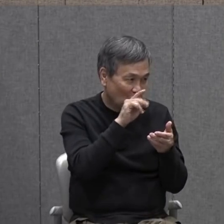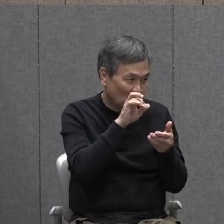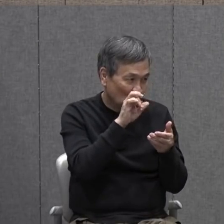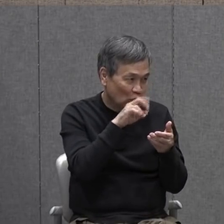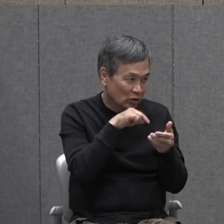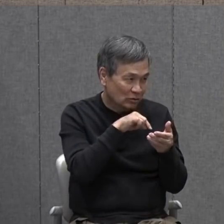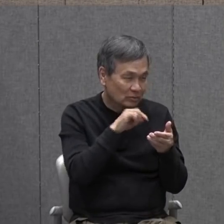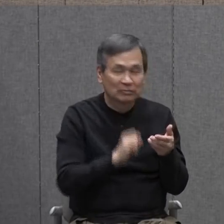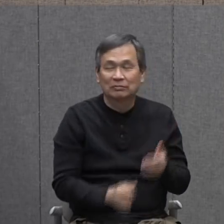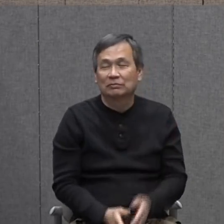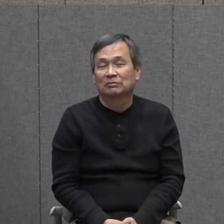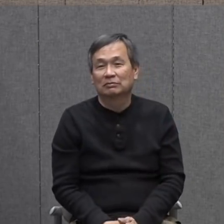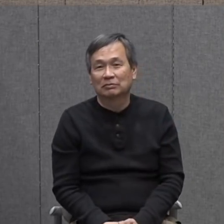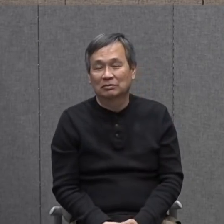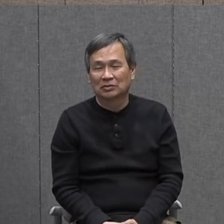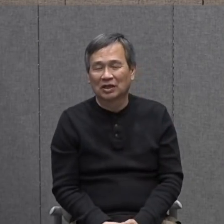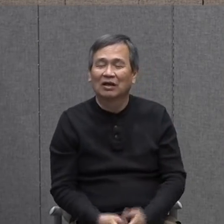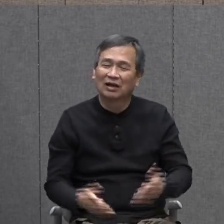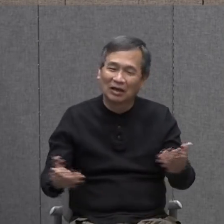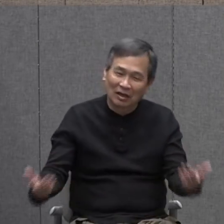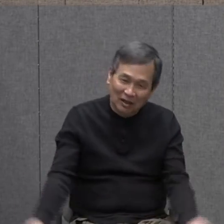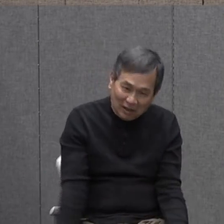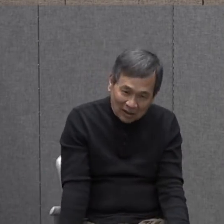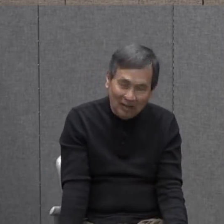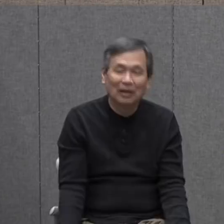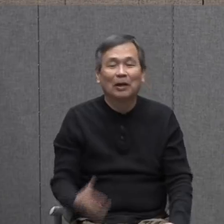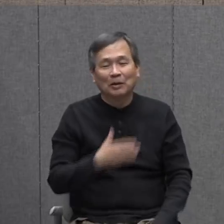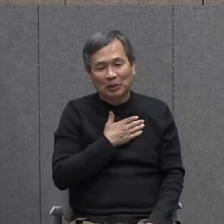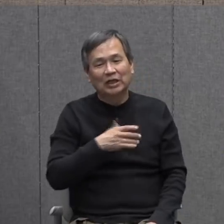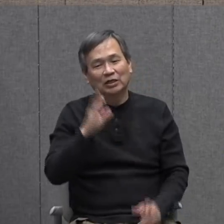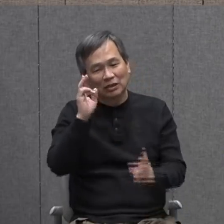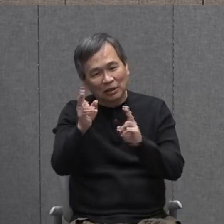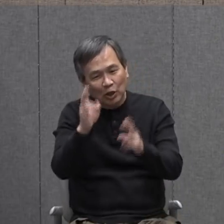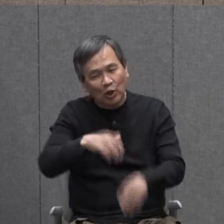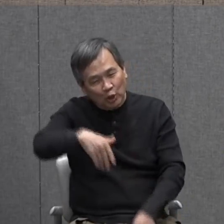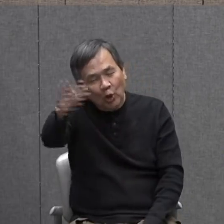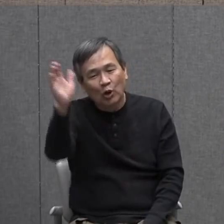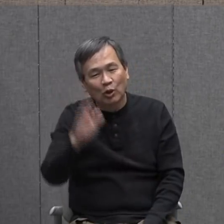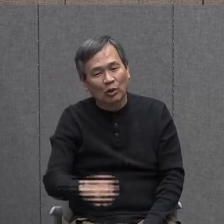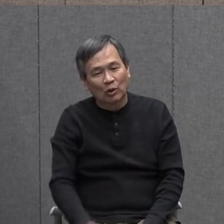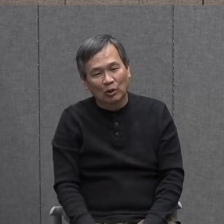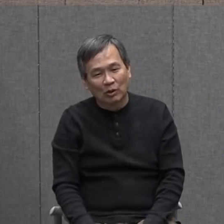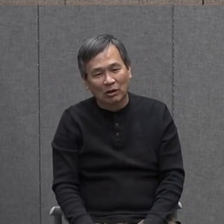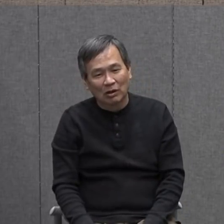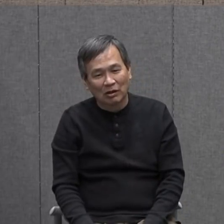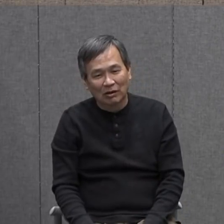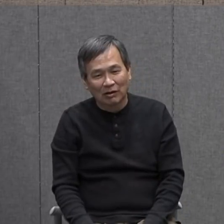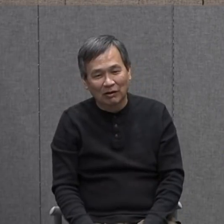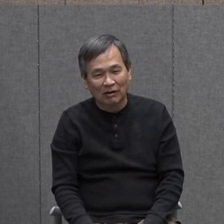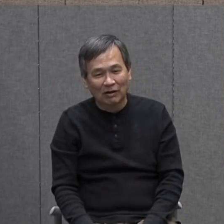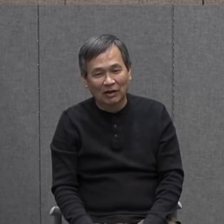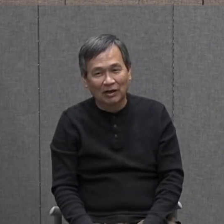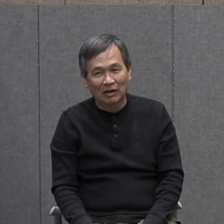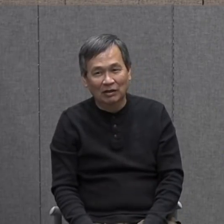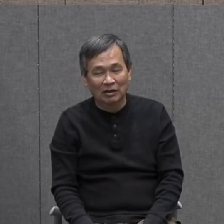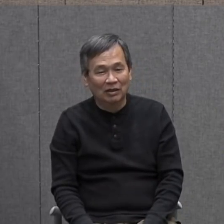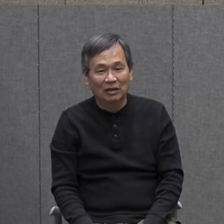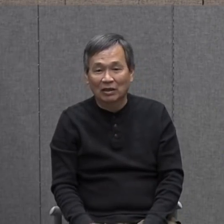You haven't started yet? Go, get started. Find something special! Check under your bed. Things hide there, even from me.